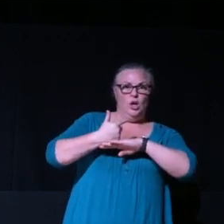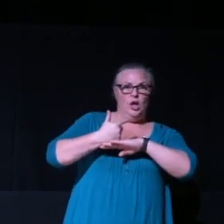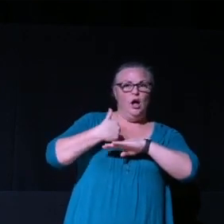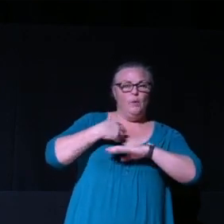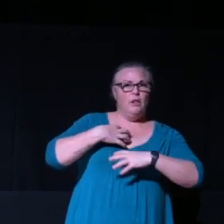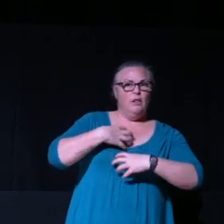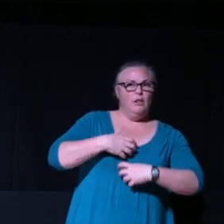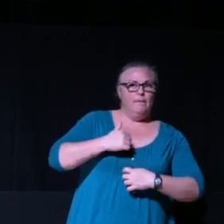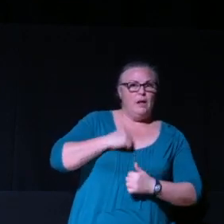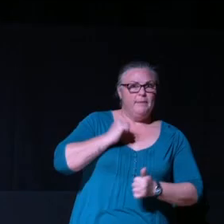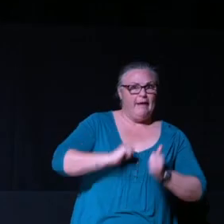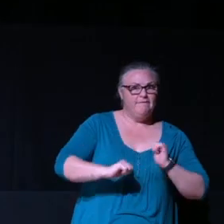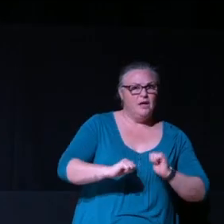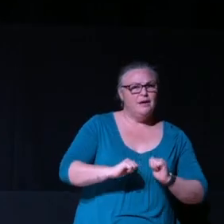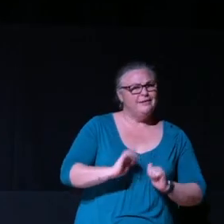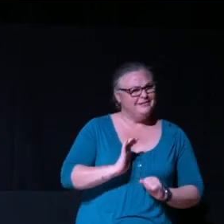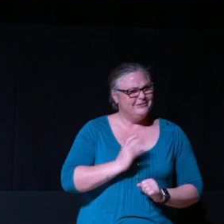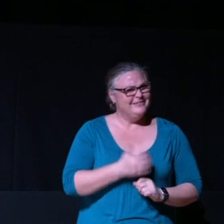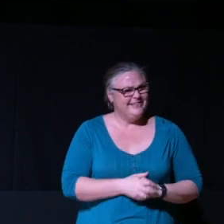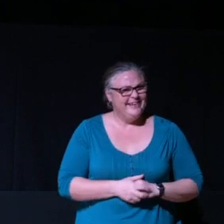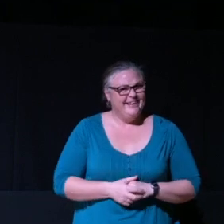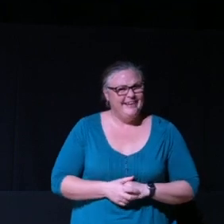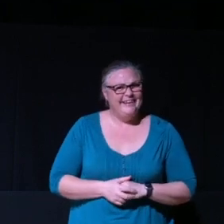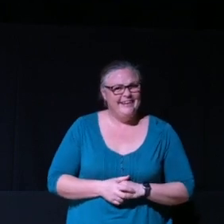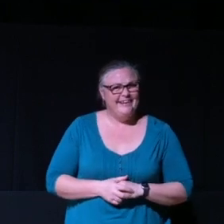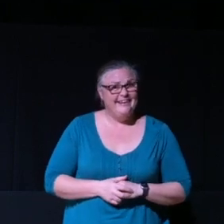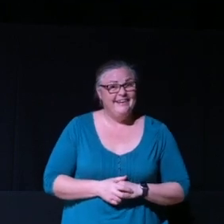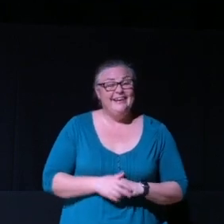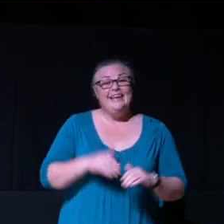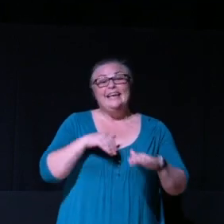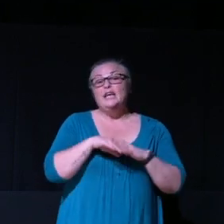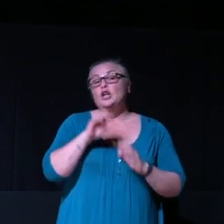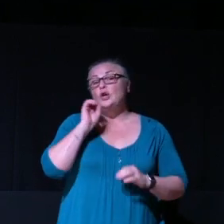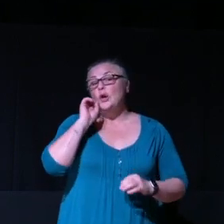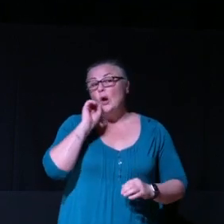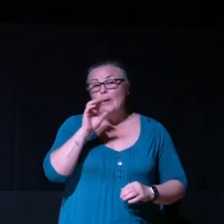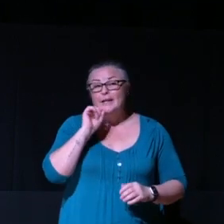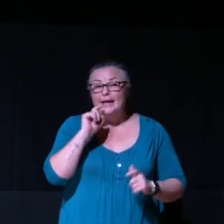like a lot of the stuff that a lot of the conversations that have happened in comedy, especially sort of early